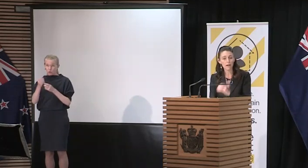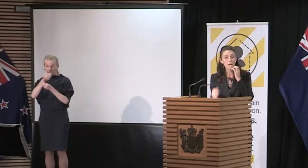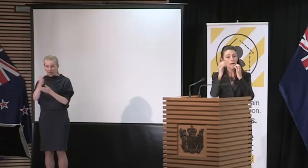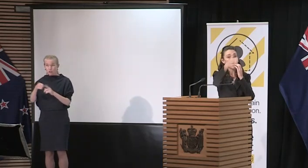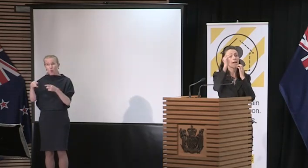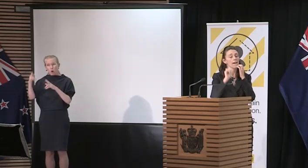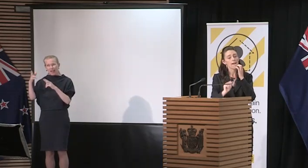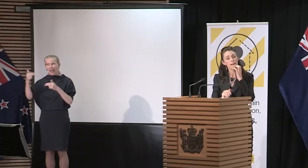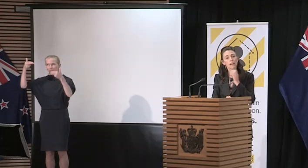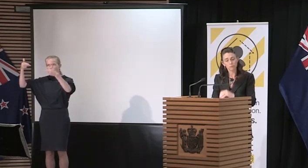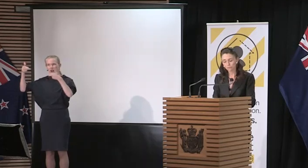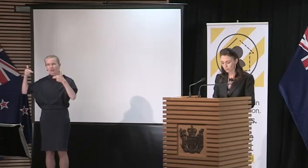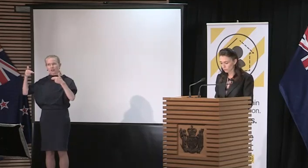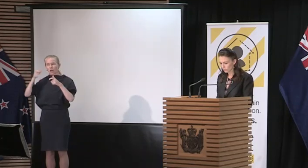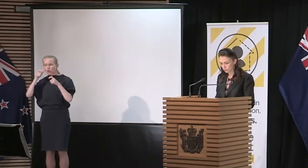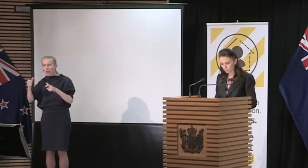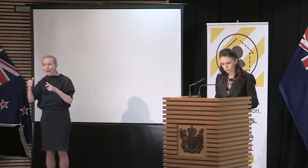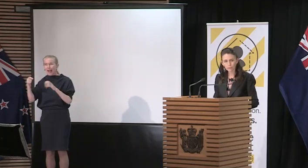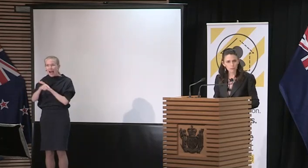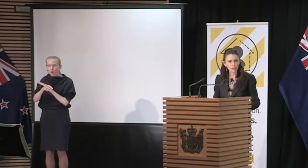It's a sustainednumber today and likely todrop.